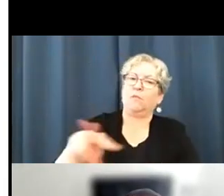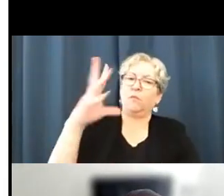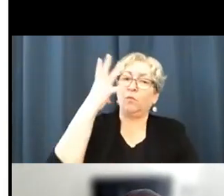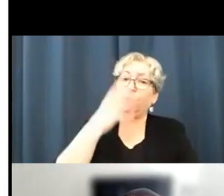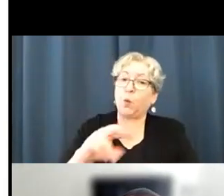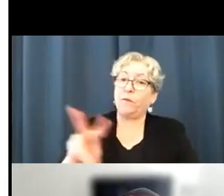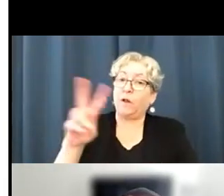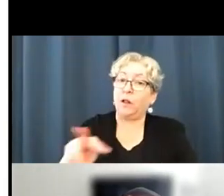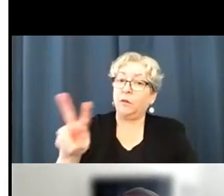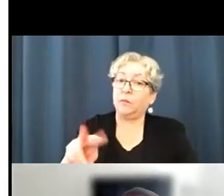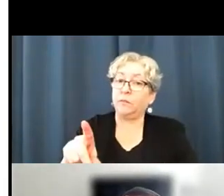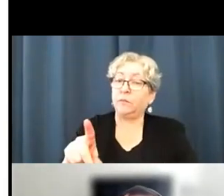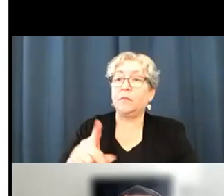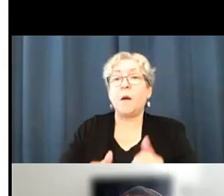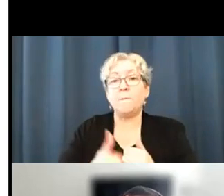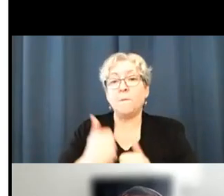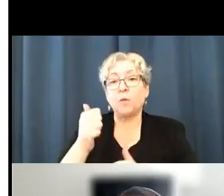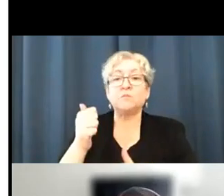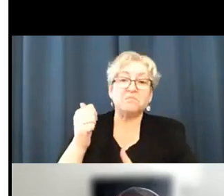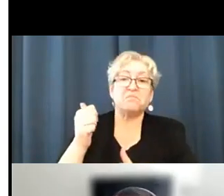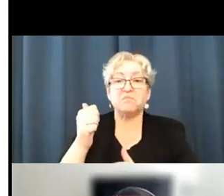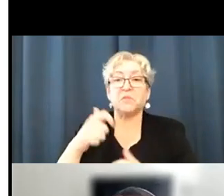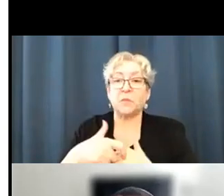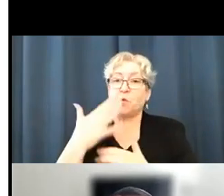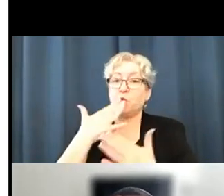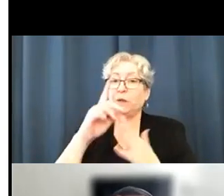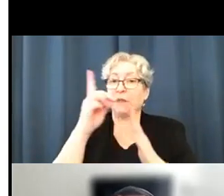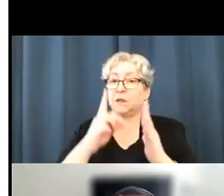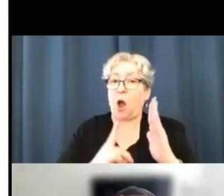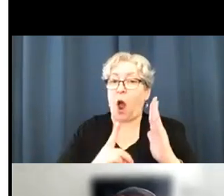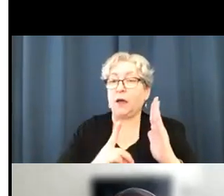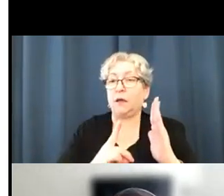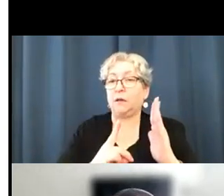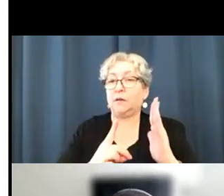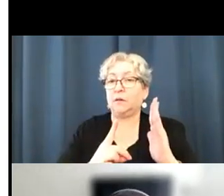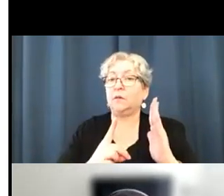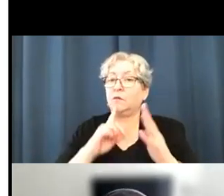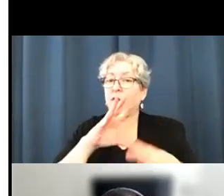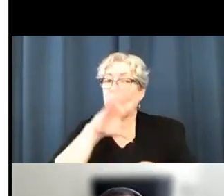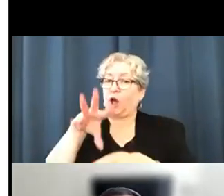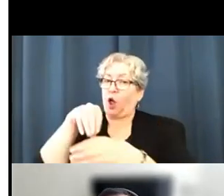And for the most part, good design is inclusive in general. So, something that's designed well